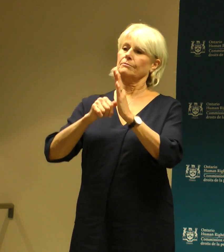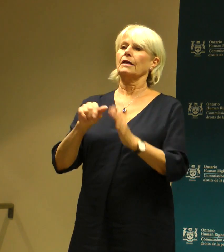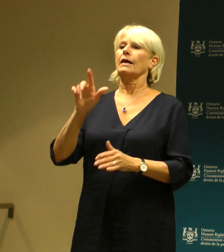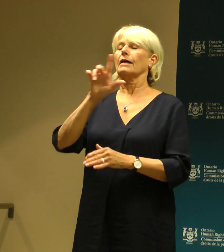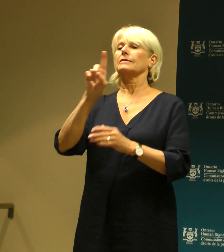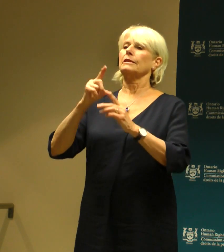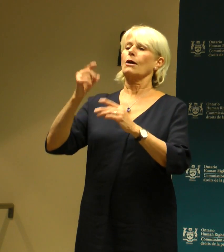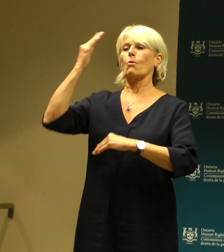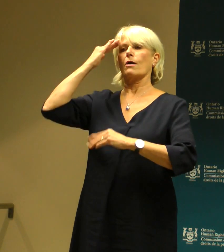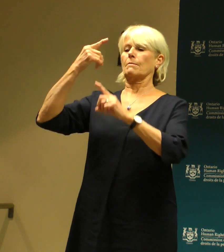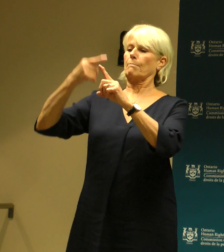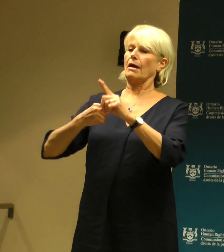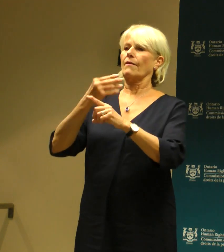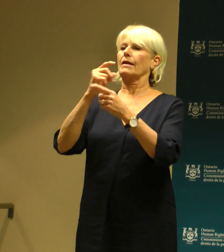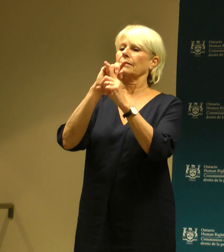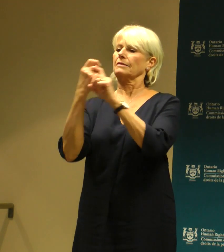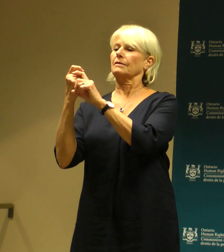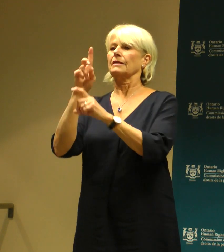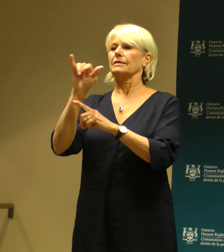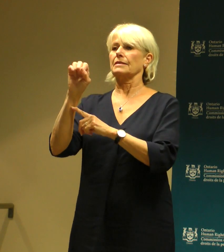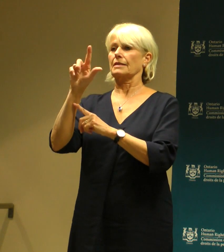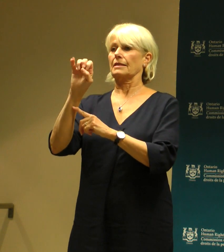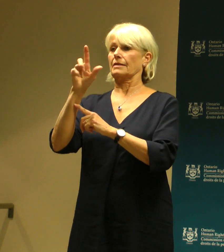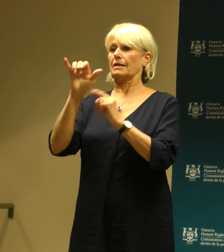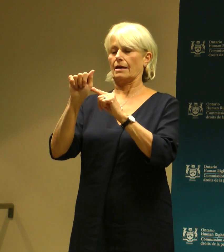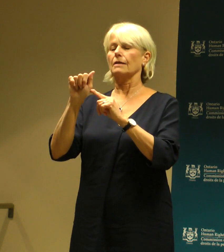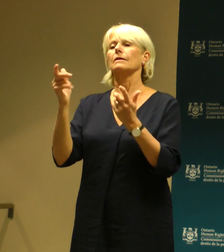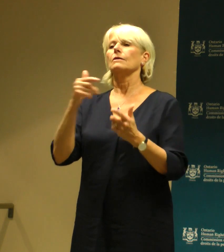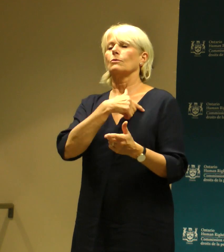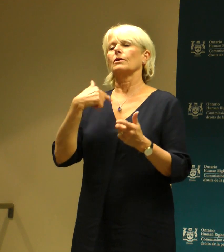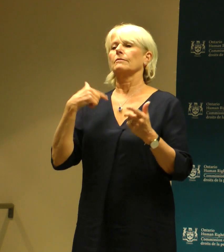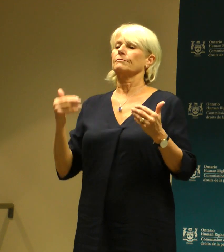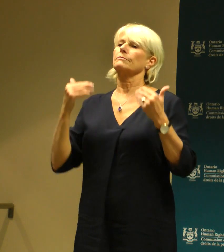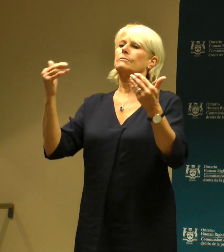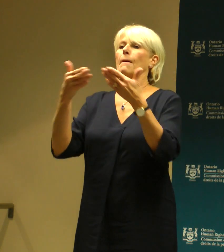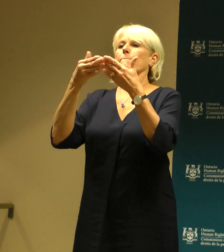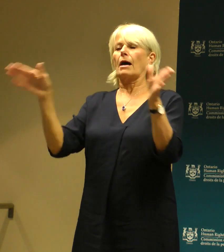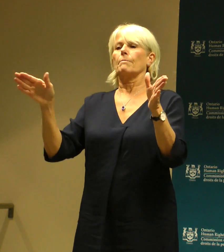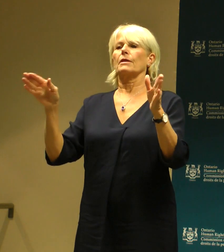Dyslexia Awareness Month, the commission is launching a public inquiry into human